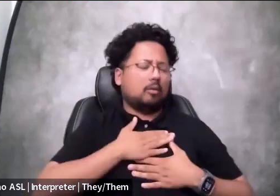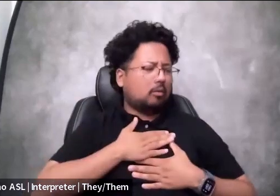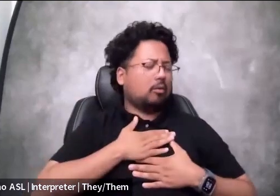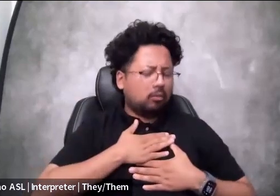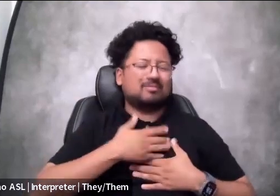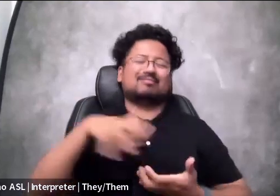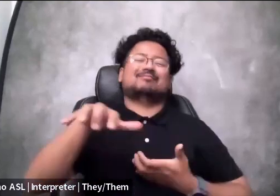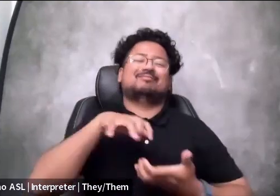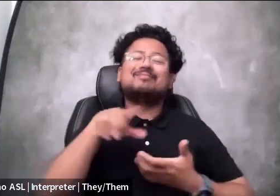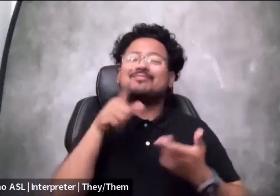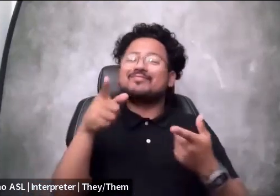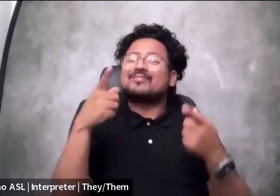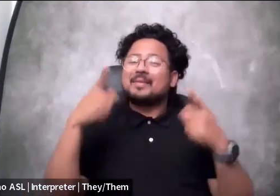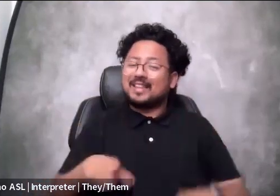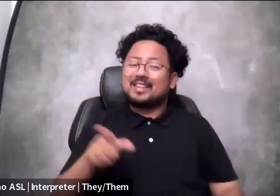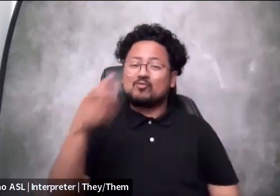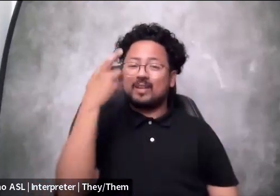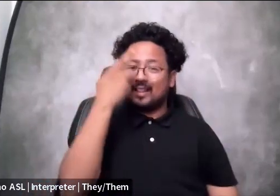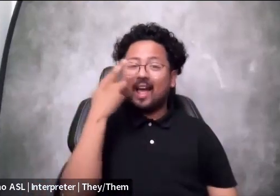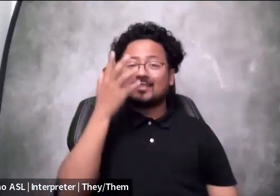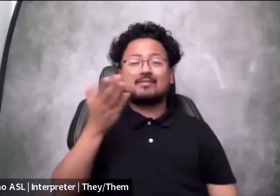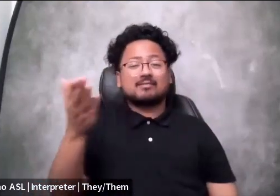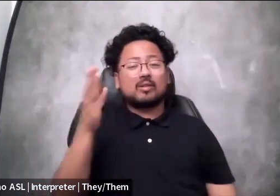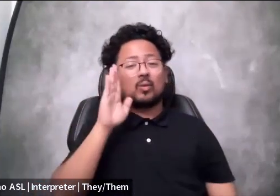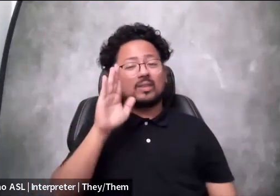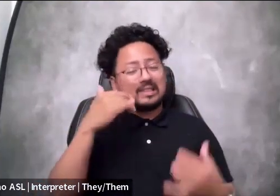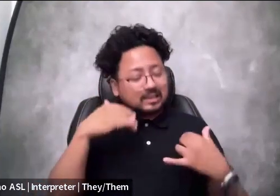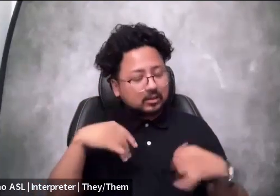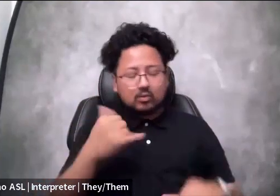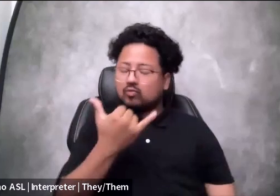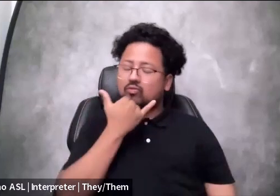They realized it was still going to be wrong and it was going